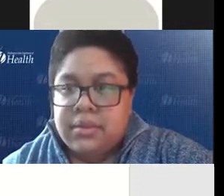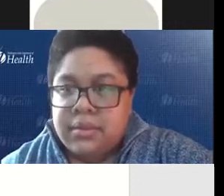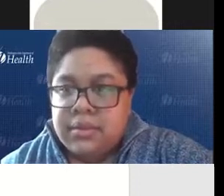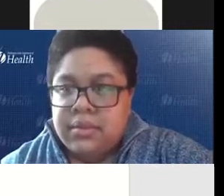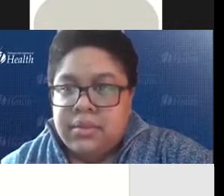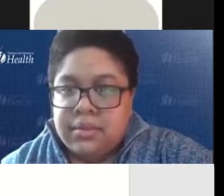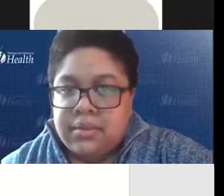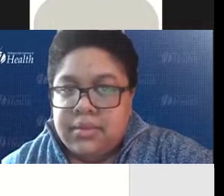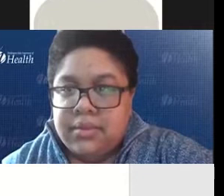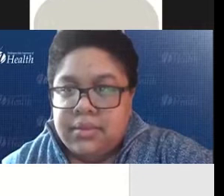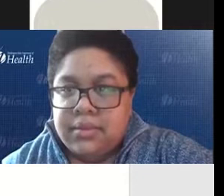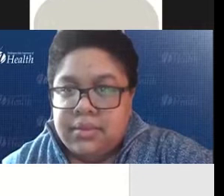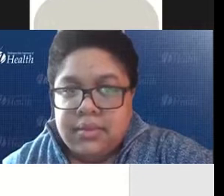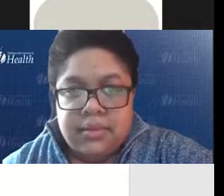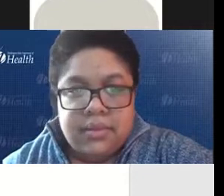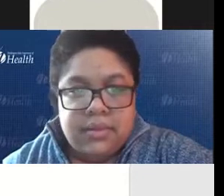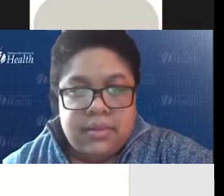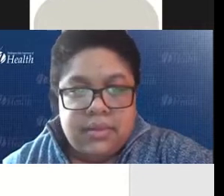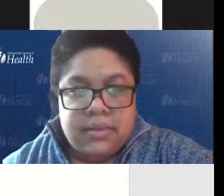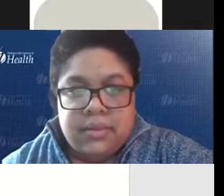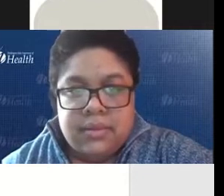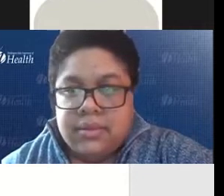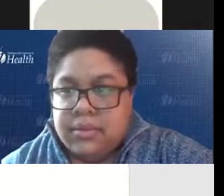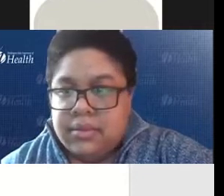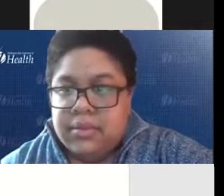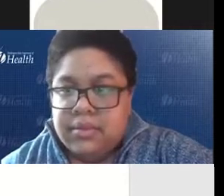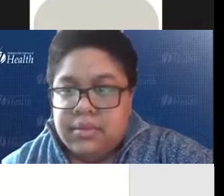you refer to what's in 437613.